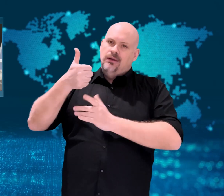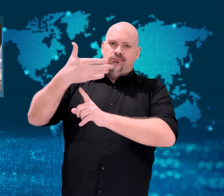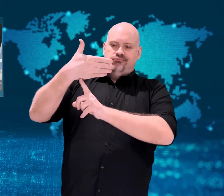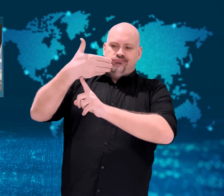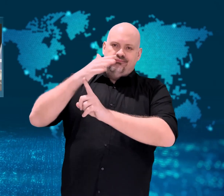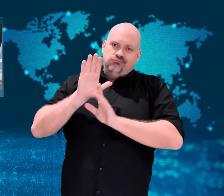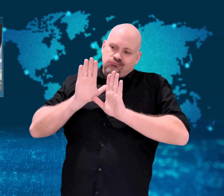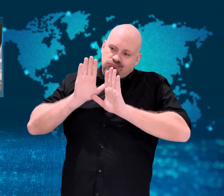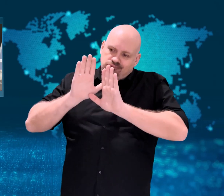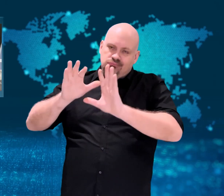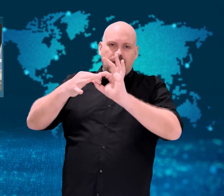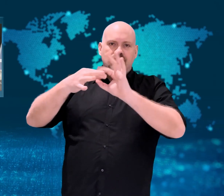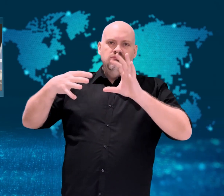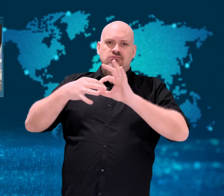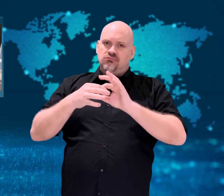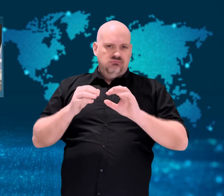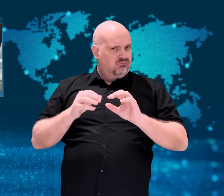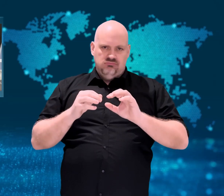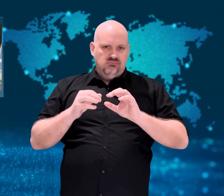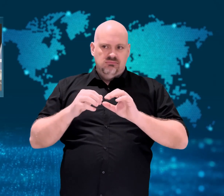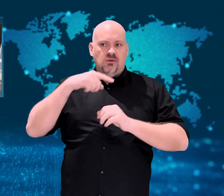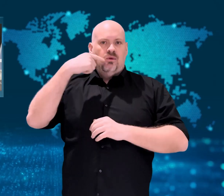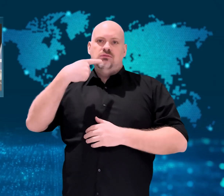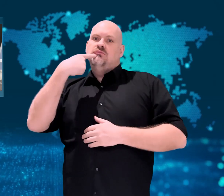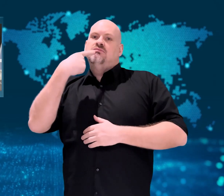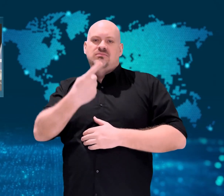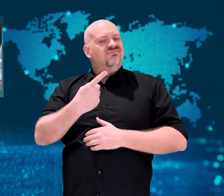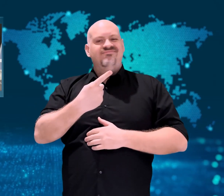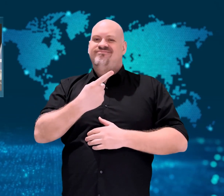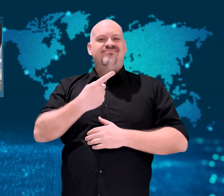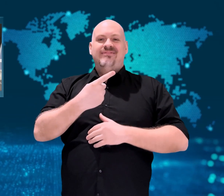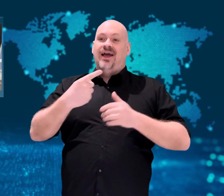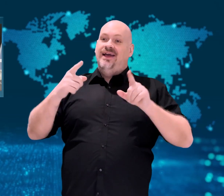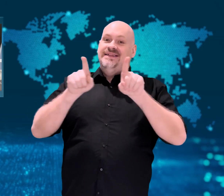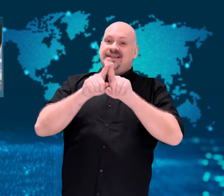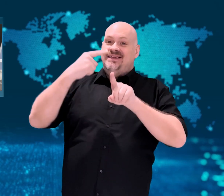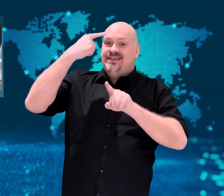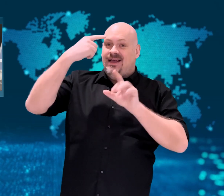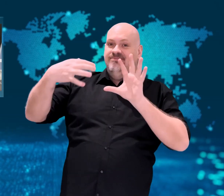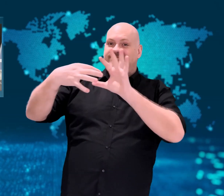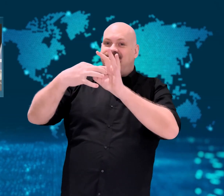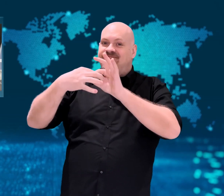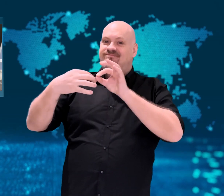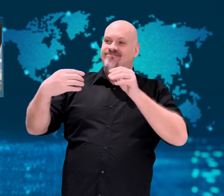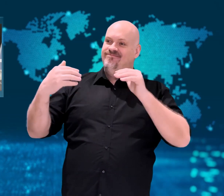others in the international community.